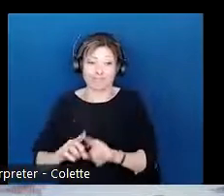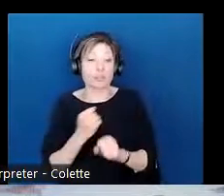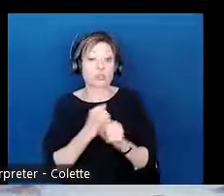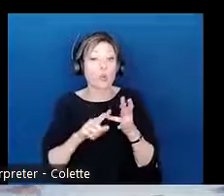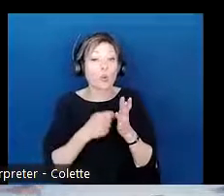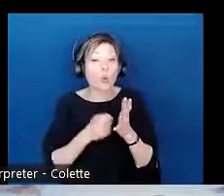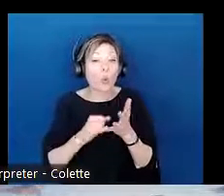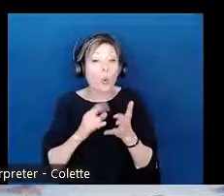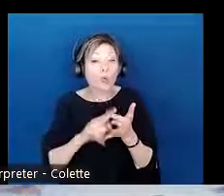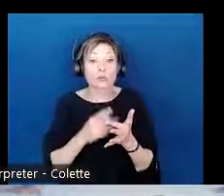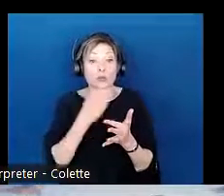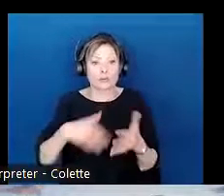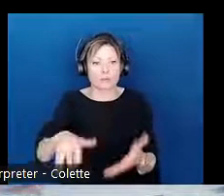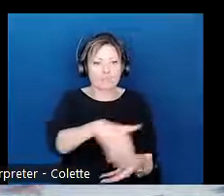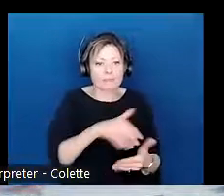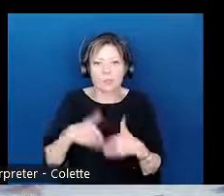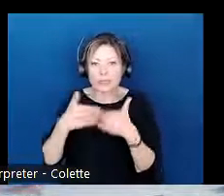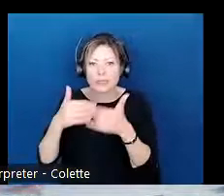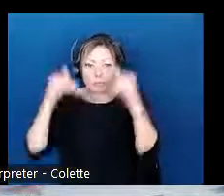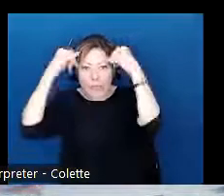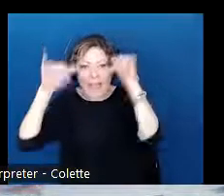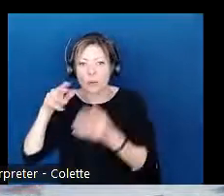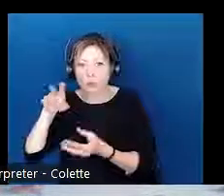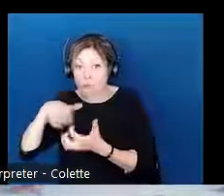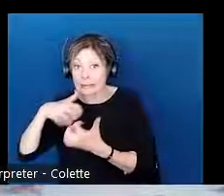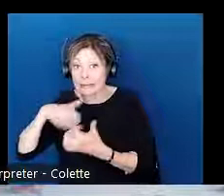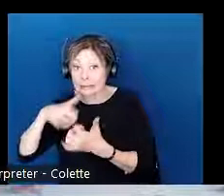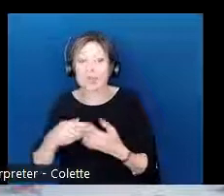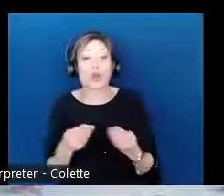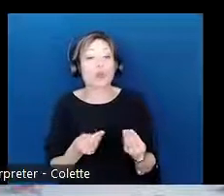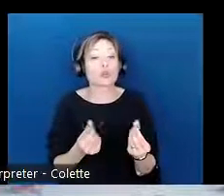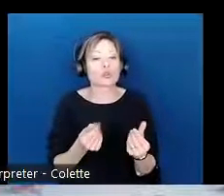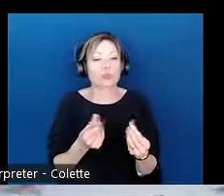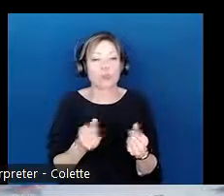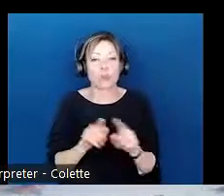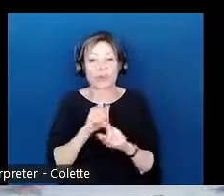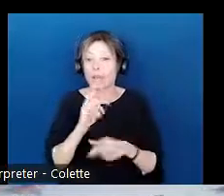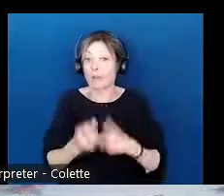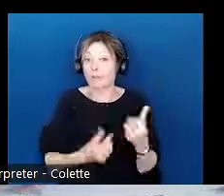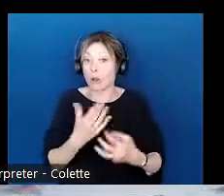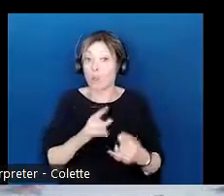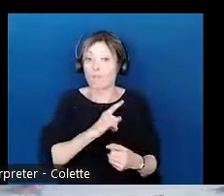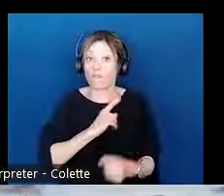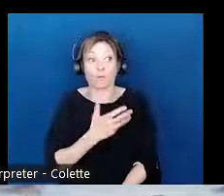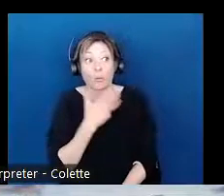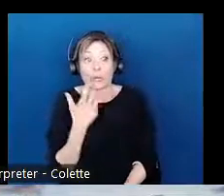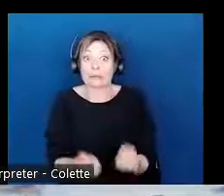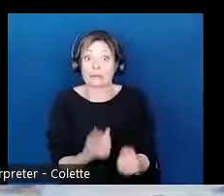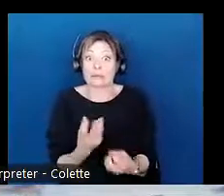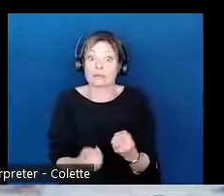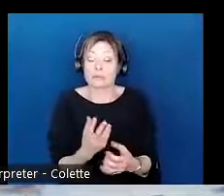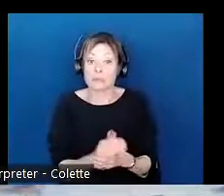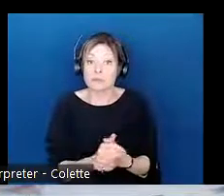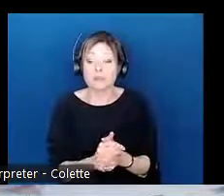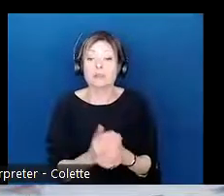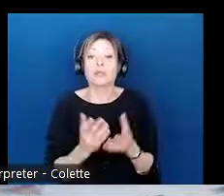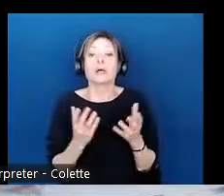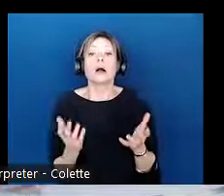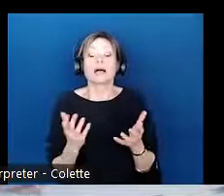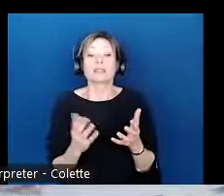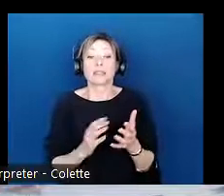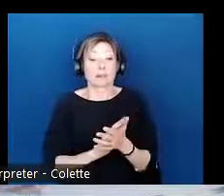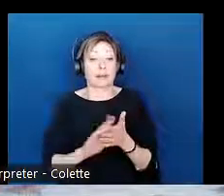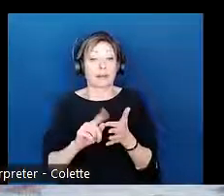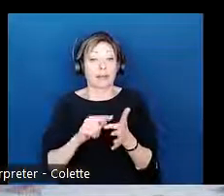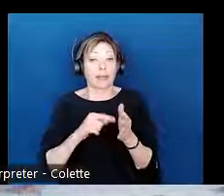livestock you could also burn the soil for fuel um and also the Heather itself was used for thatch in